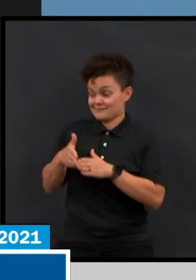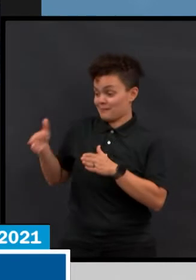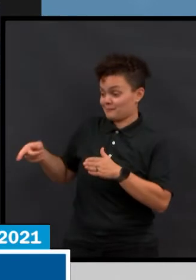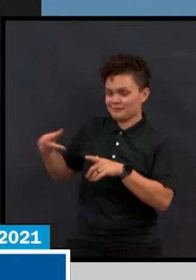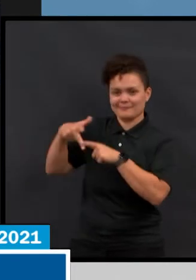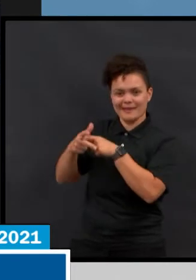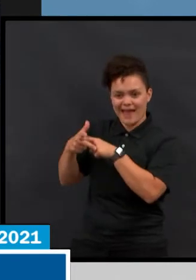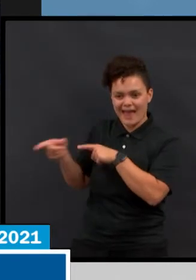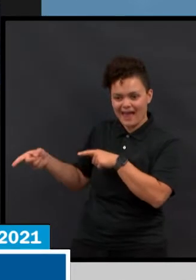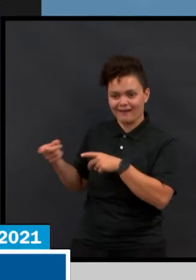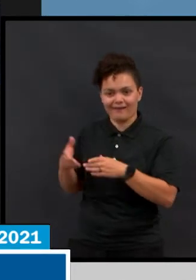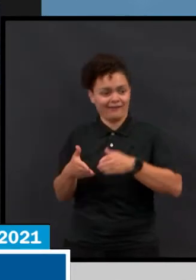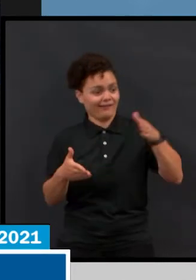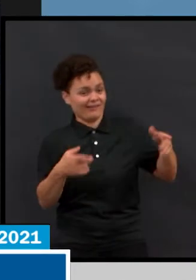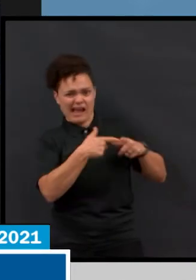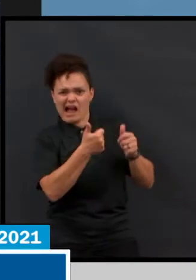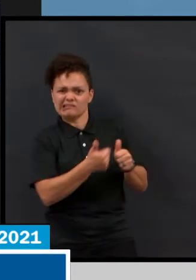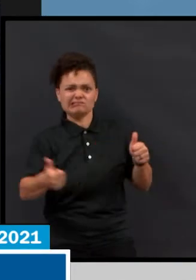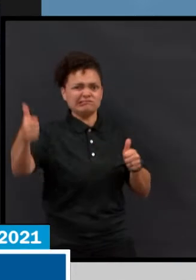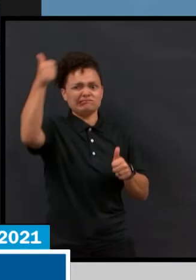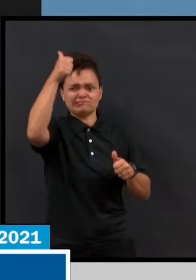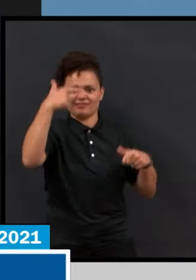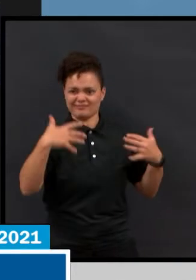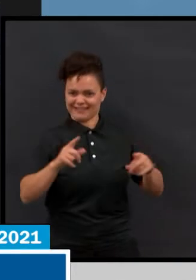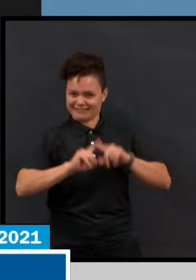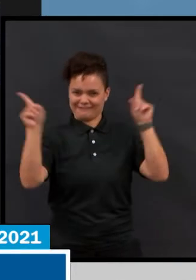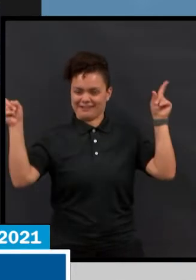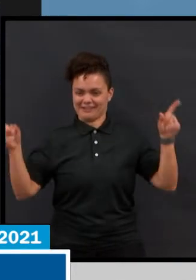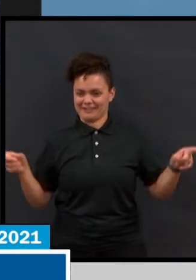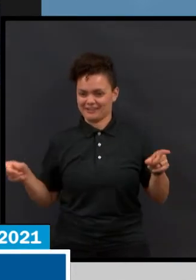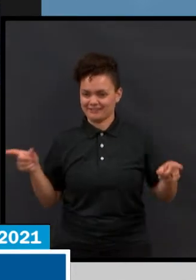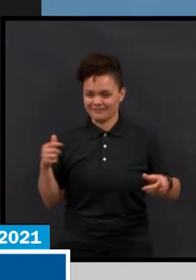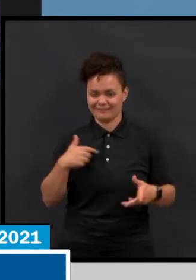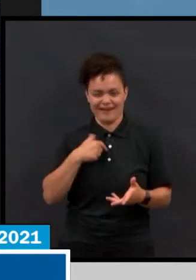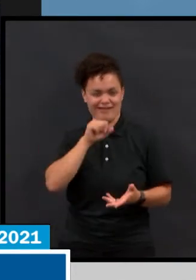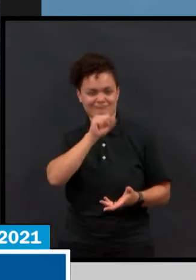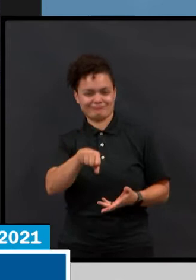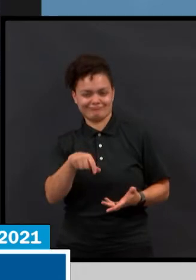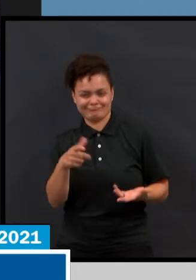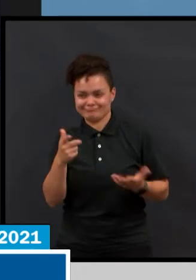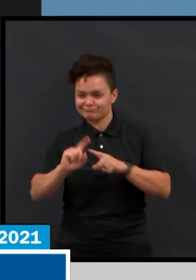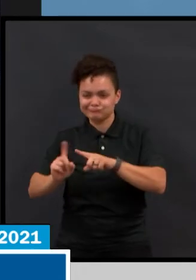of diversity in this on this box and we loved that we wanted our children to experience that